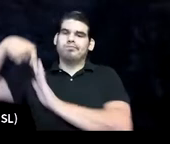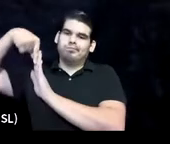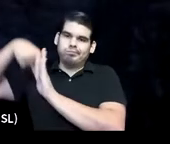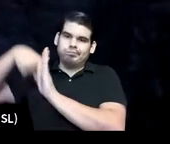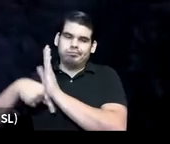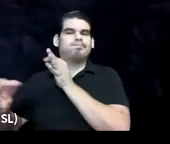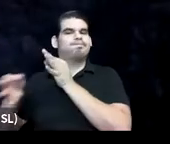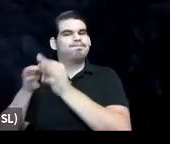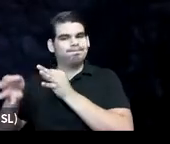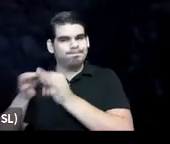If that helps